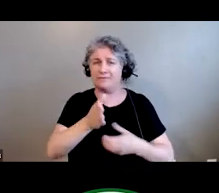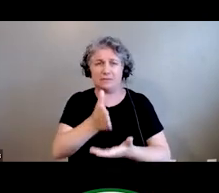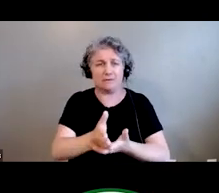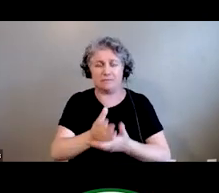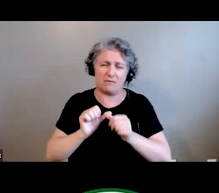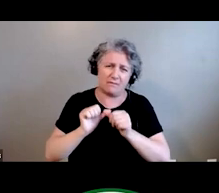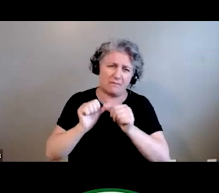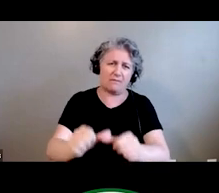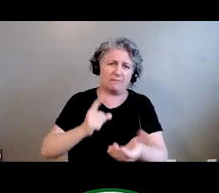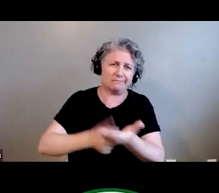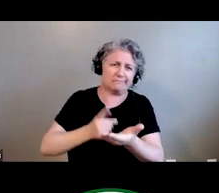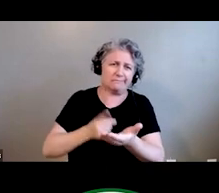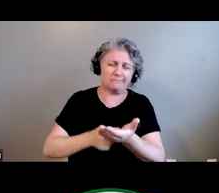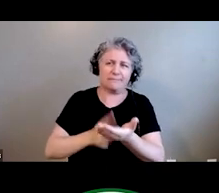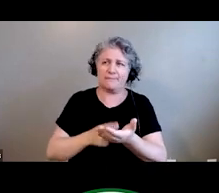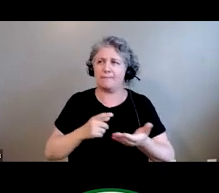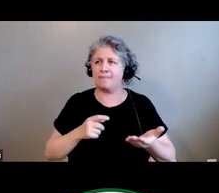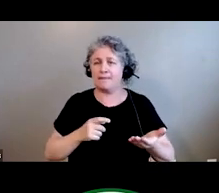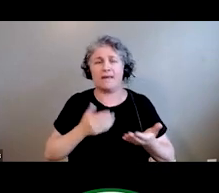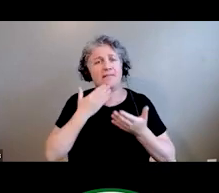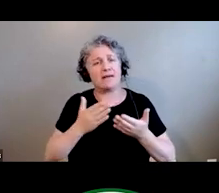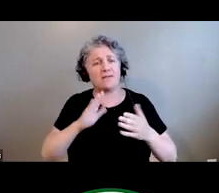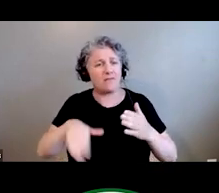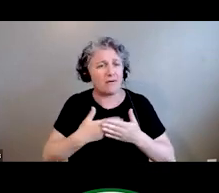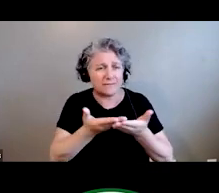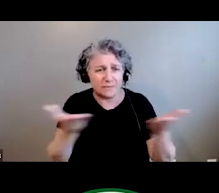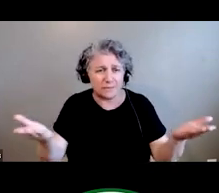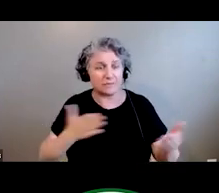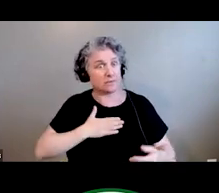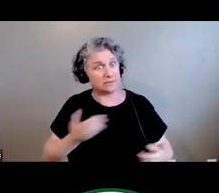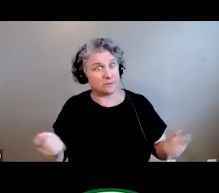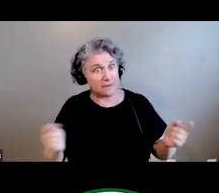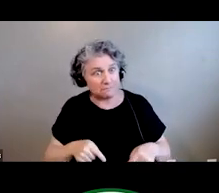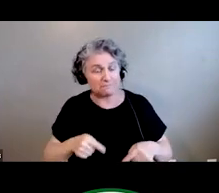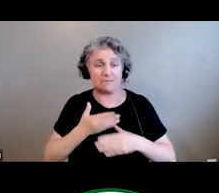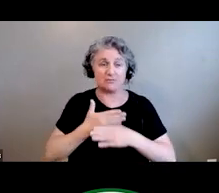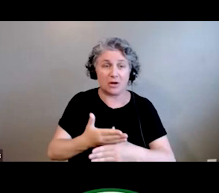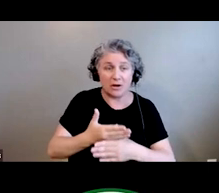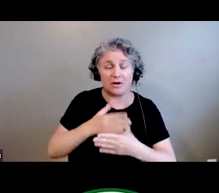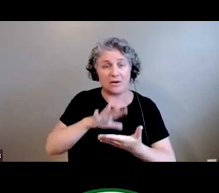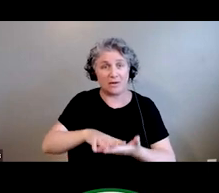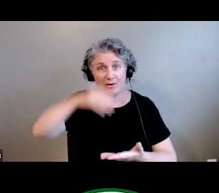In this space together. And I really, really, really thank you, Kristen. Thank you, Trisha.